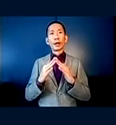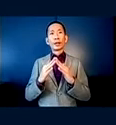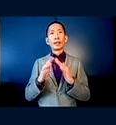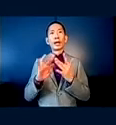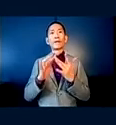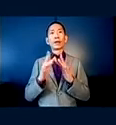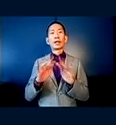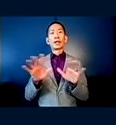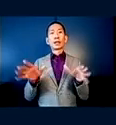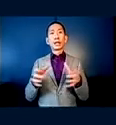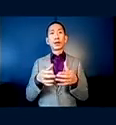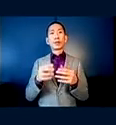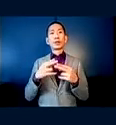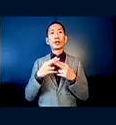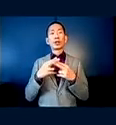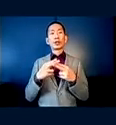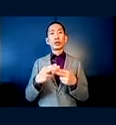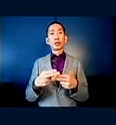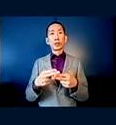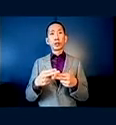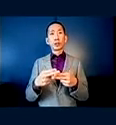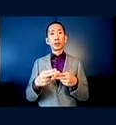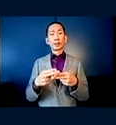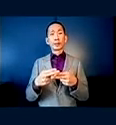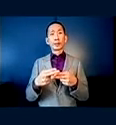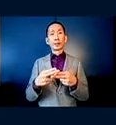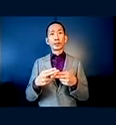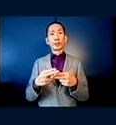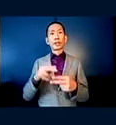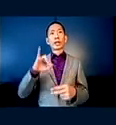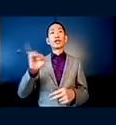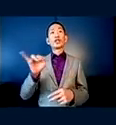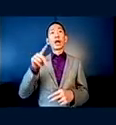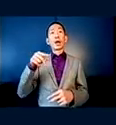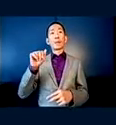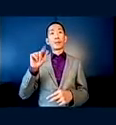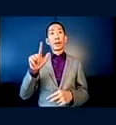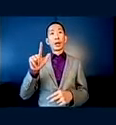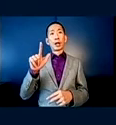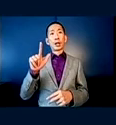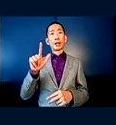ALONG WITH TWO OTHERS A NETWORK